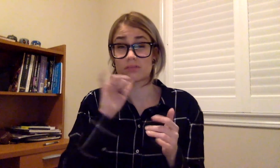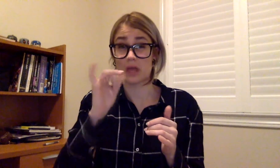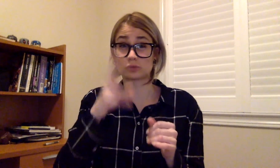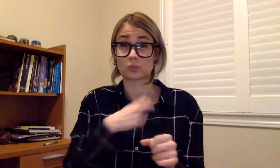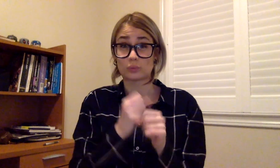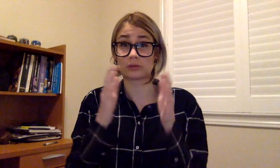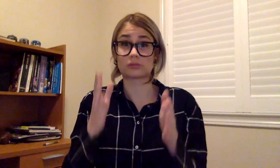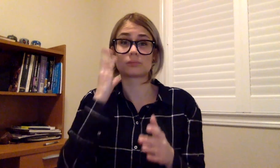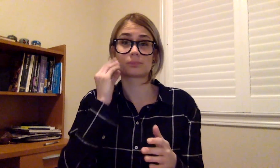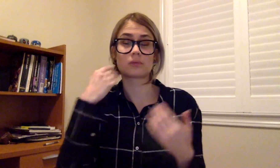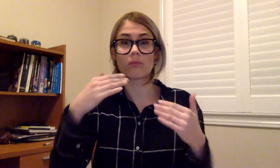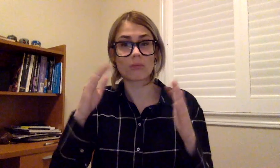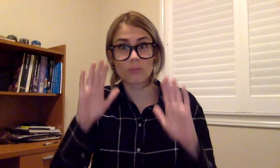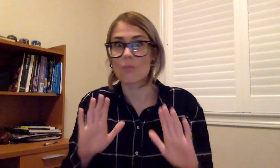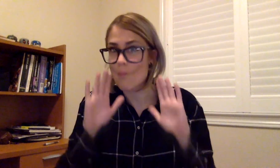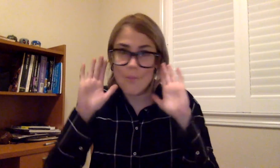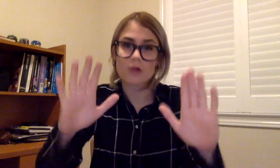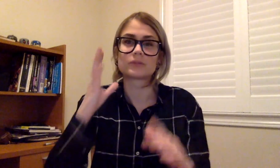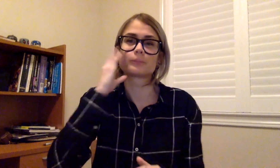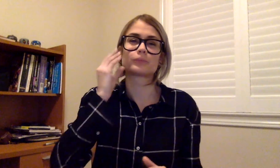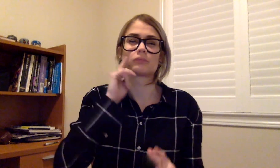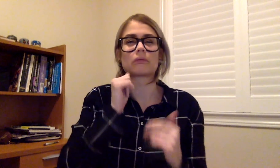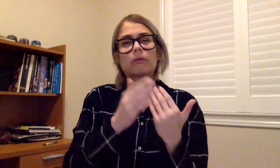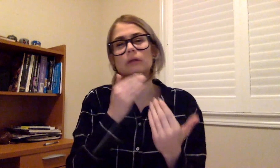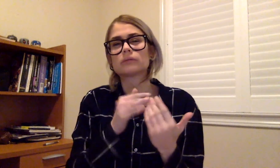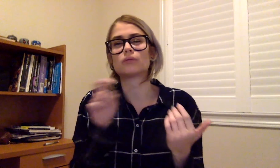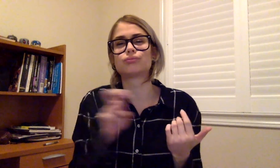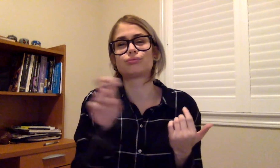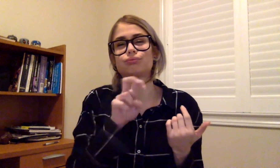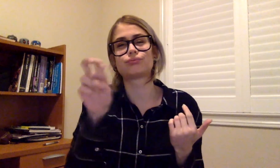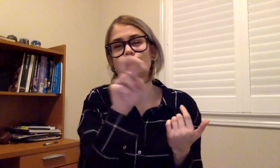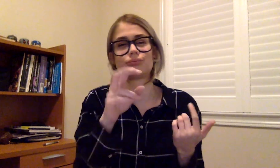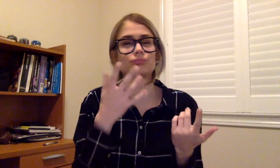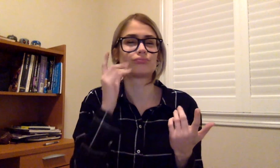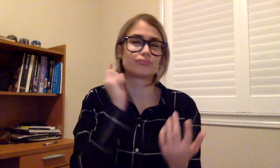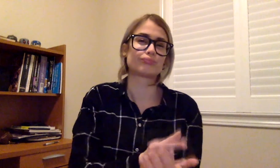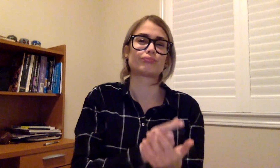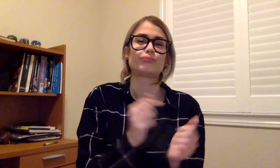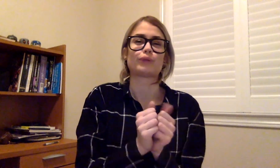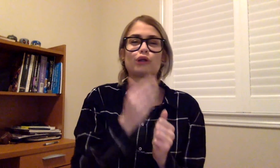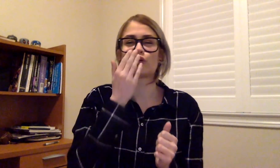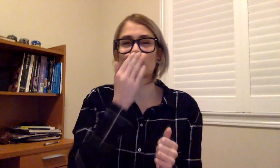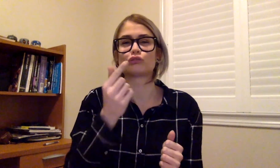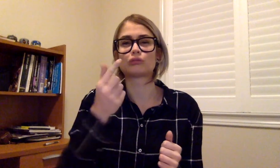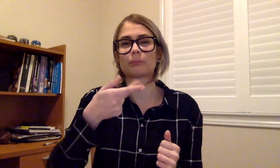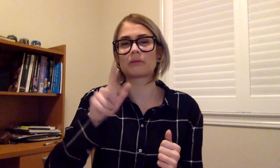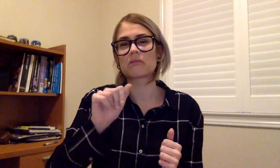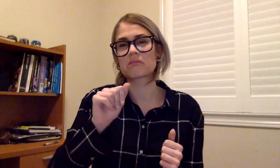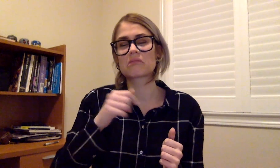Those two years were the most amazing experience and quite easy ride and I graduated with a good GPA.